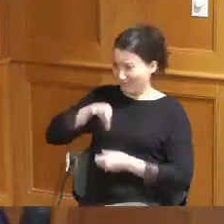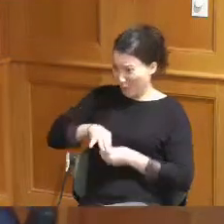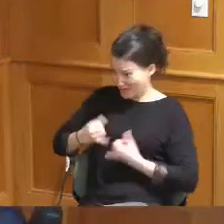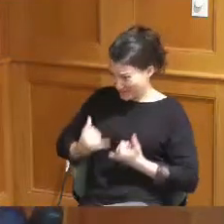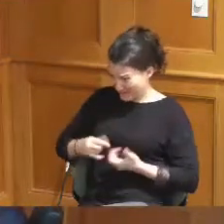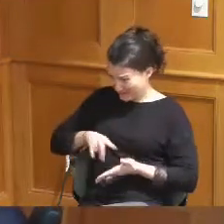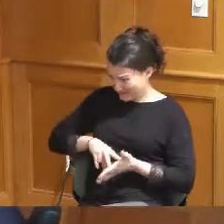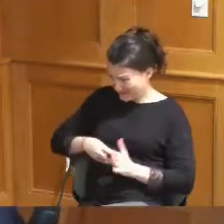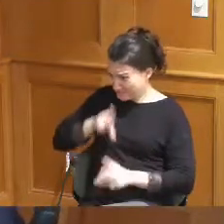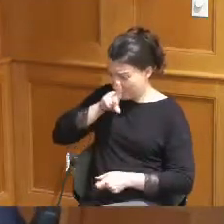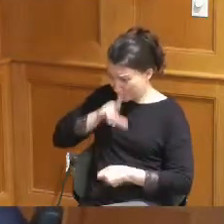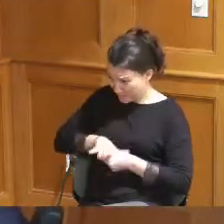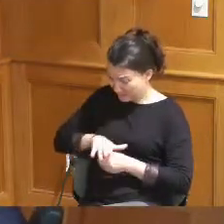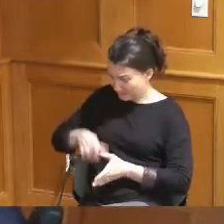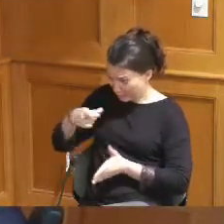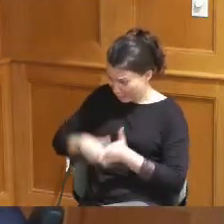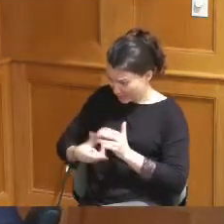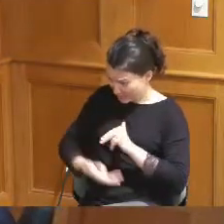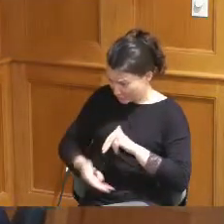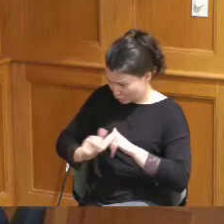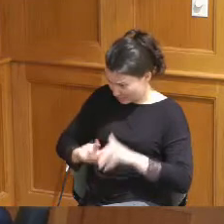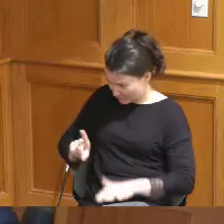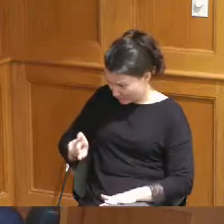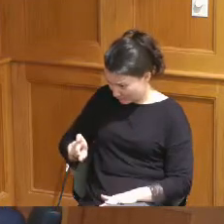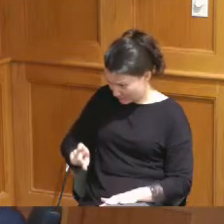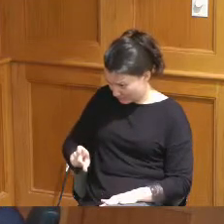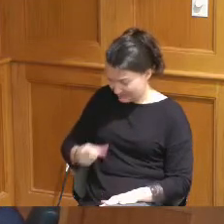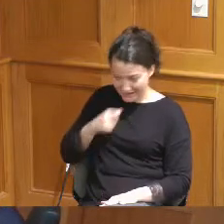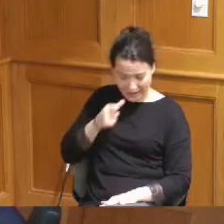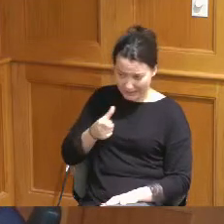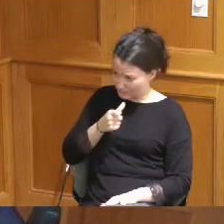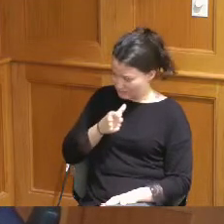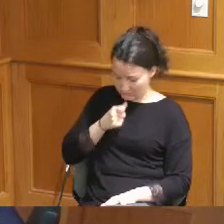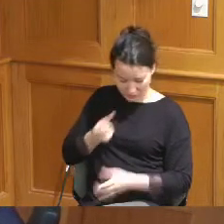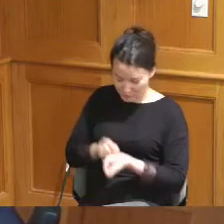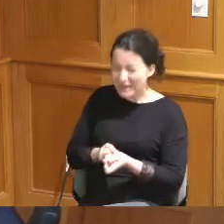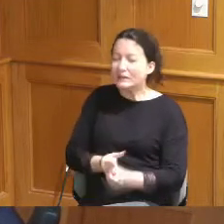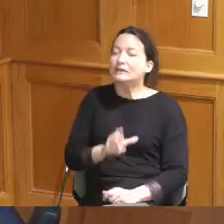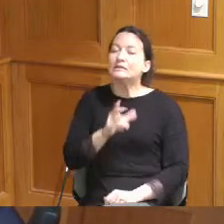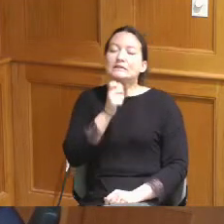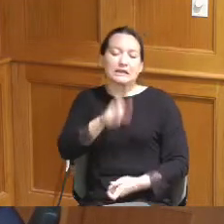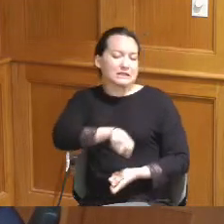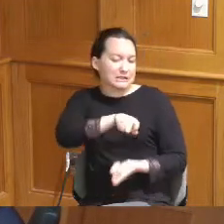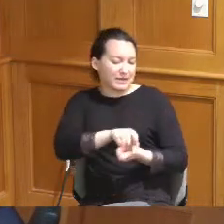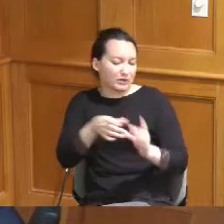committing to rate increases because I'm not in favor of them yeah specifically related to this